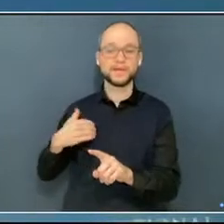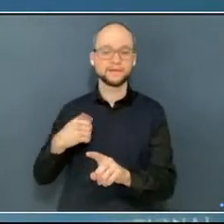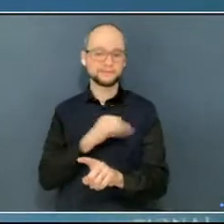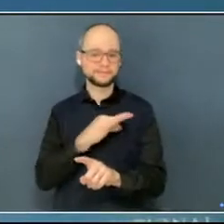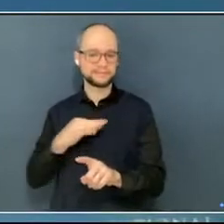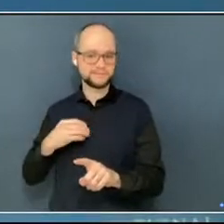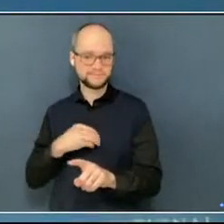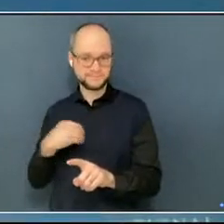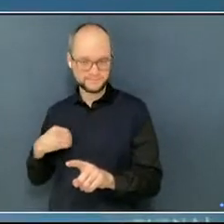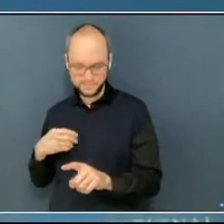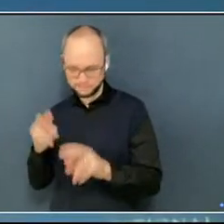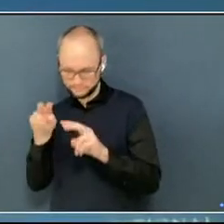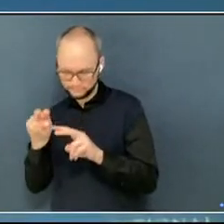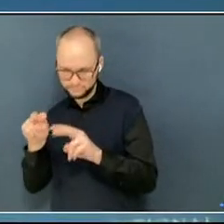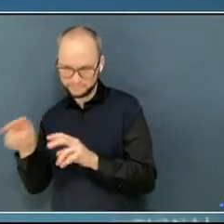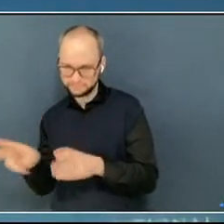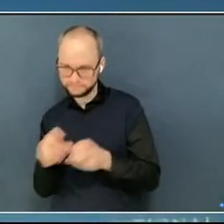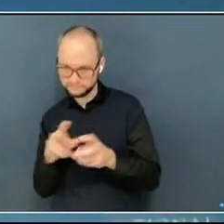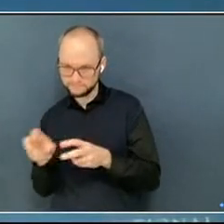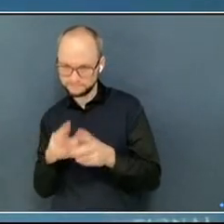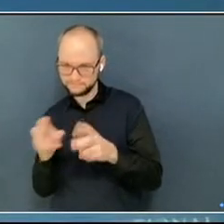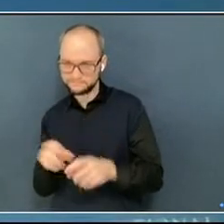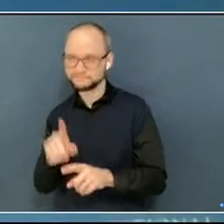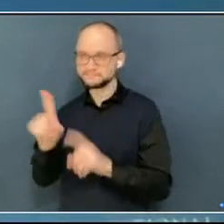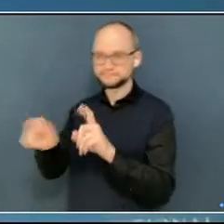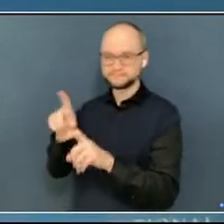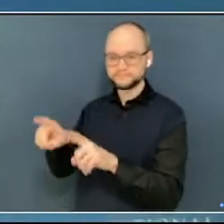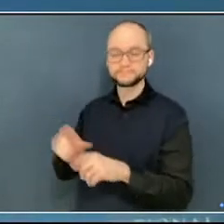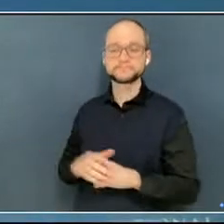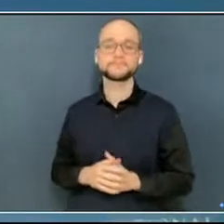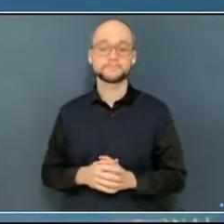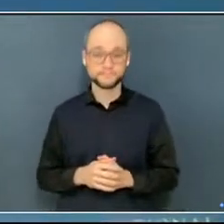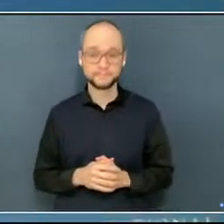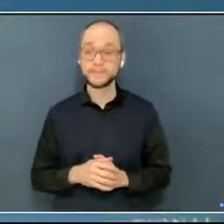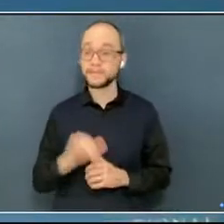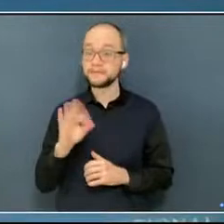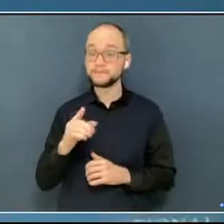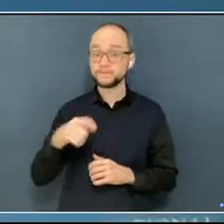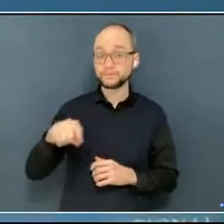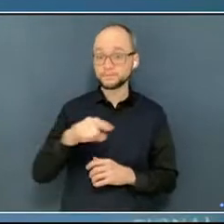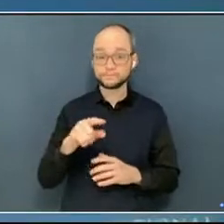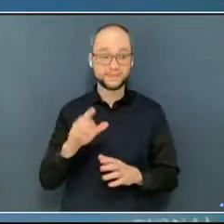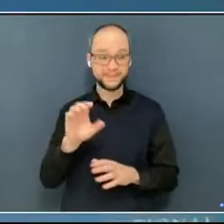monitoring it today. And please let us know if you have ever visited Central Park or any